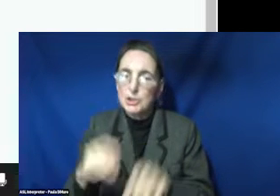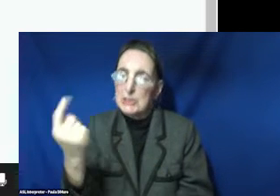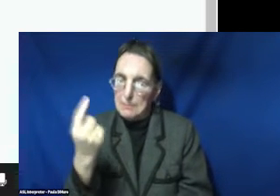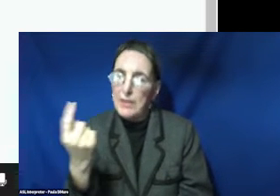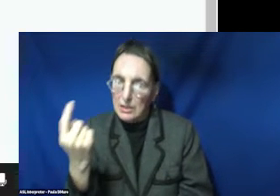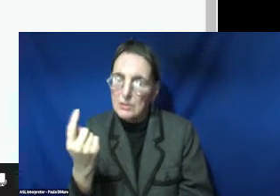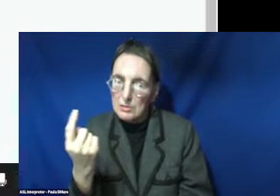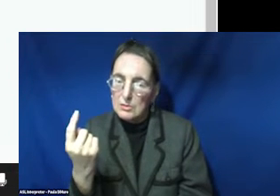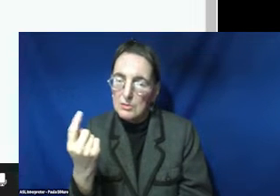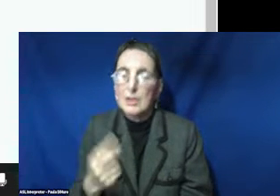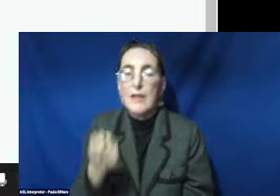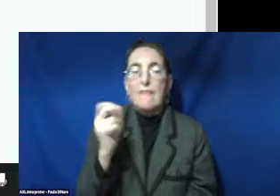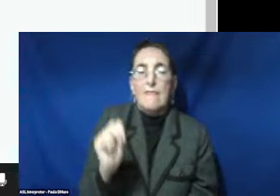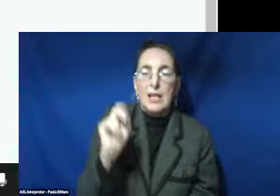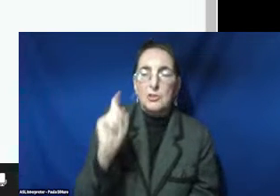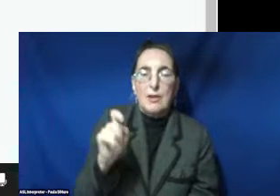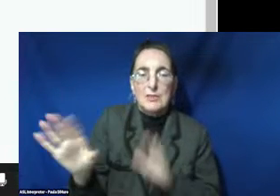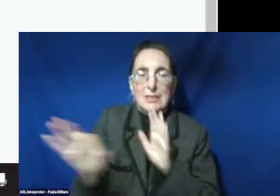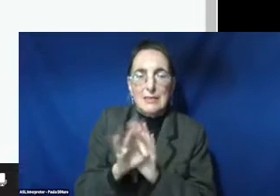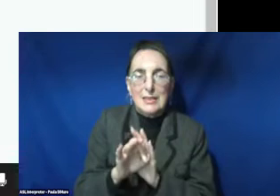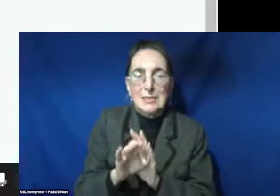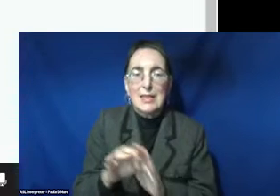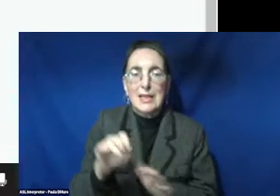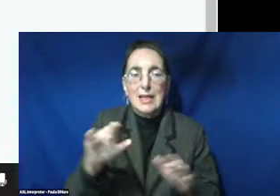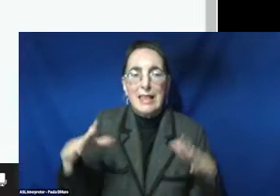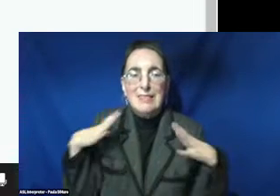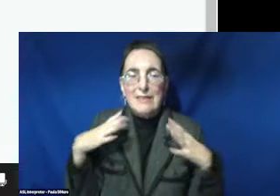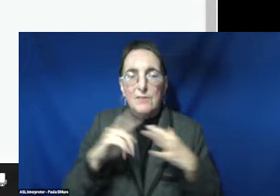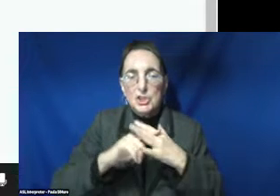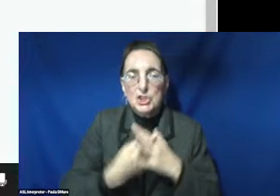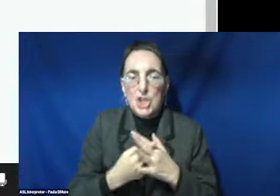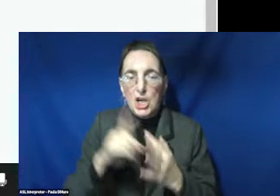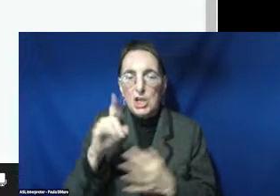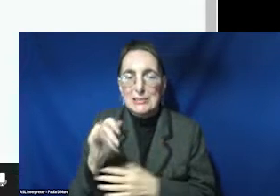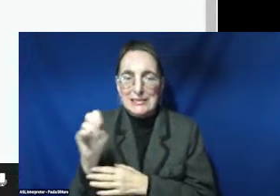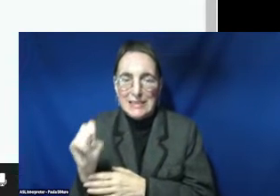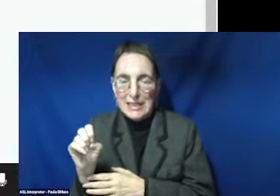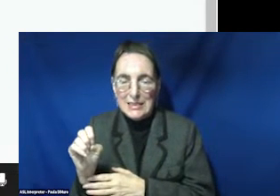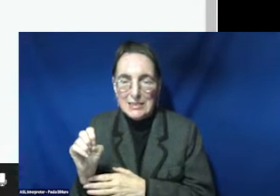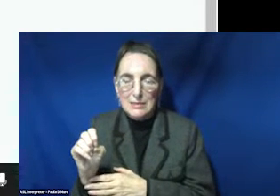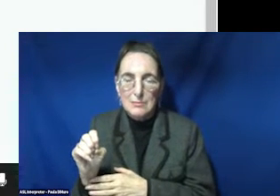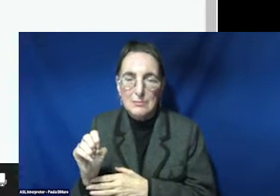And then you also have to select a leave start date. So you cannot select, of course, any dates in the past.